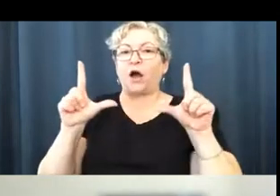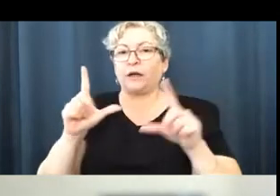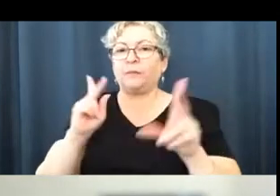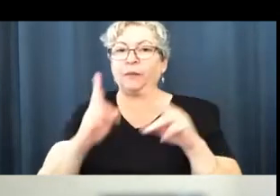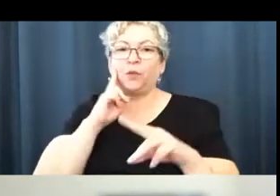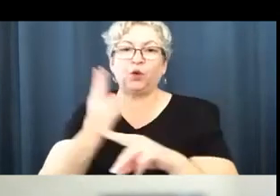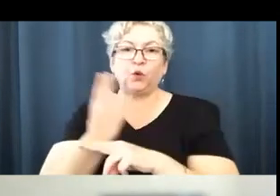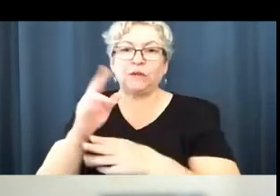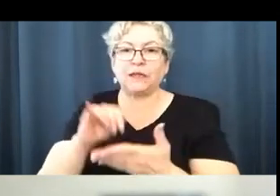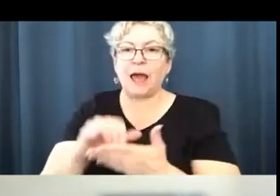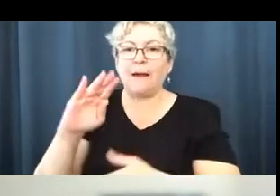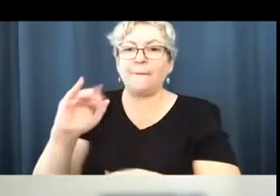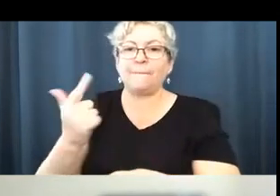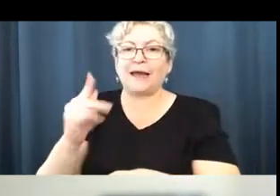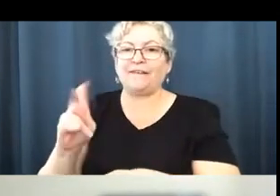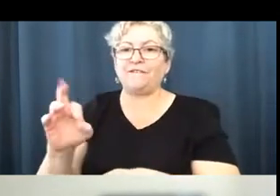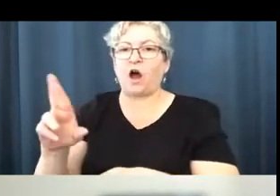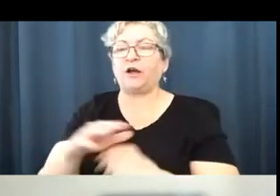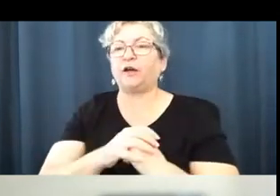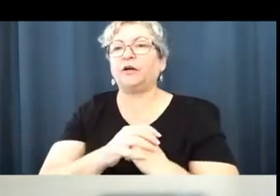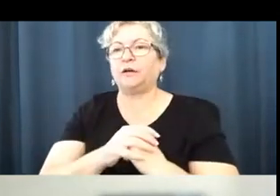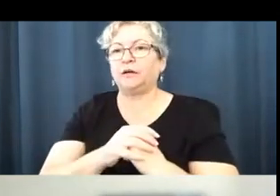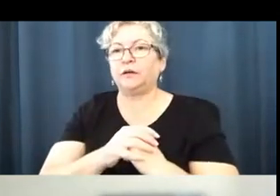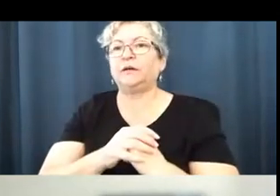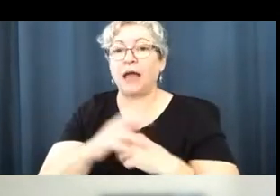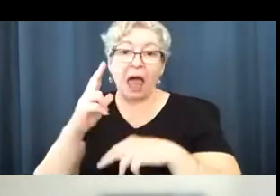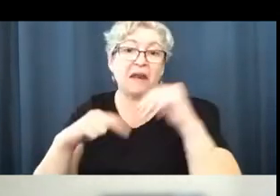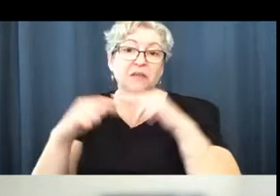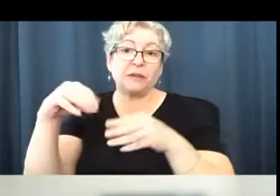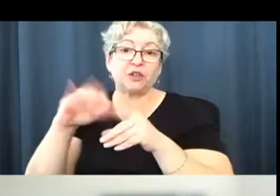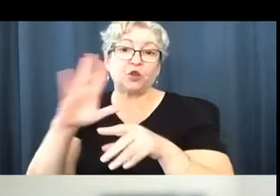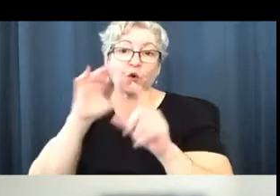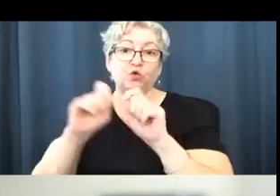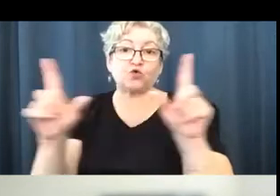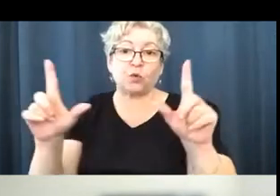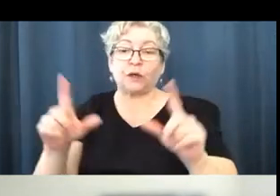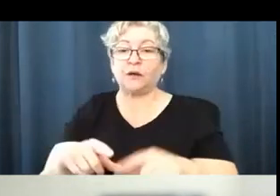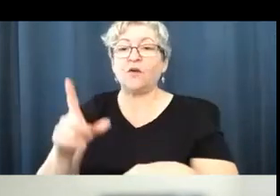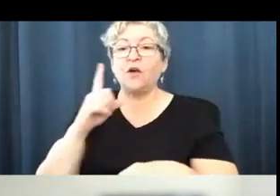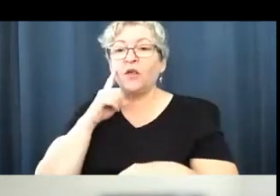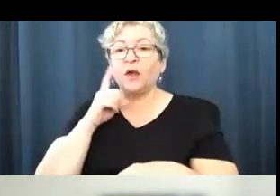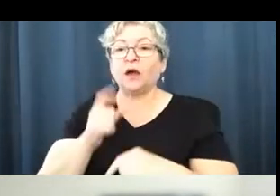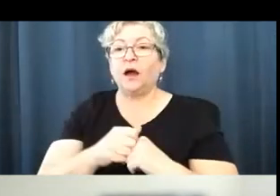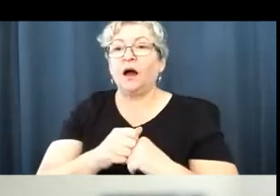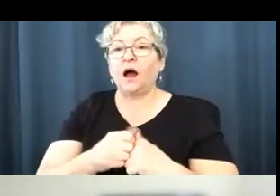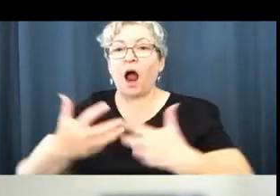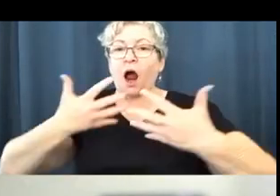on your phones you can buy third party for that. Again there you think of contrast, right? Make sure you use good contrast,